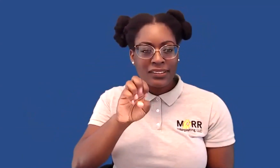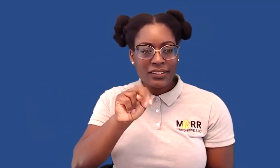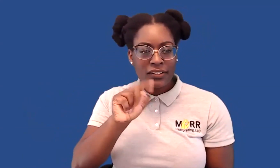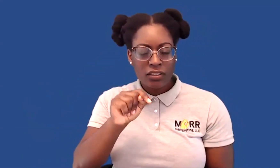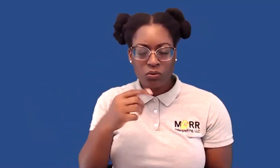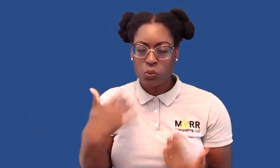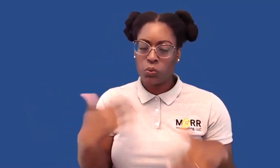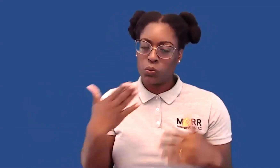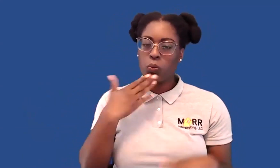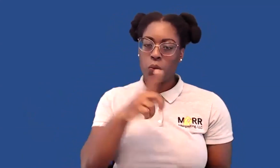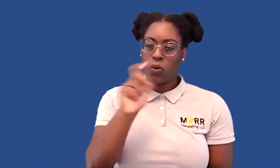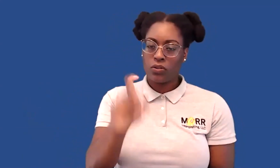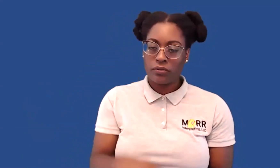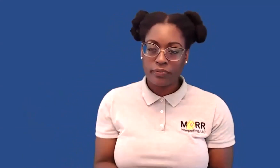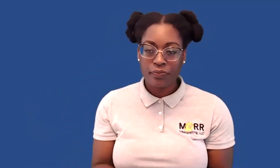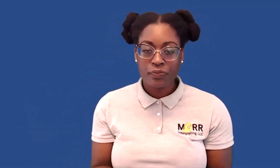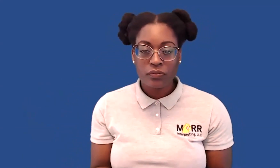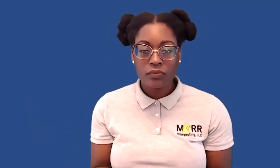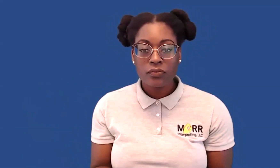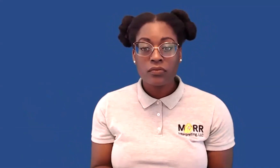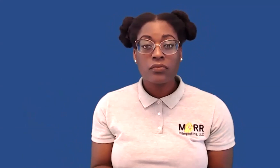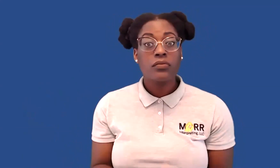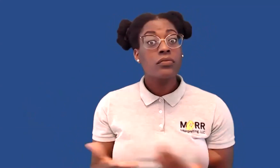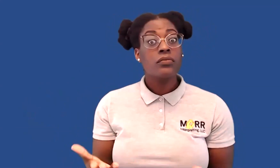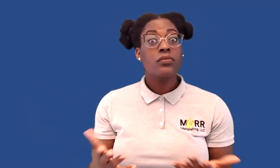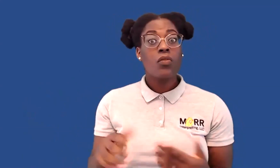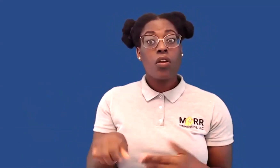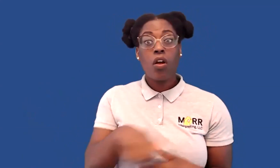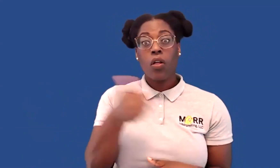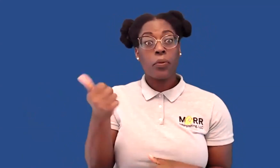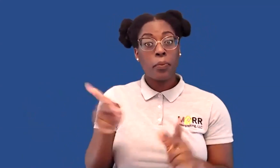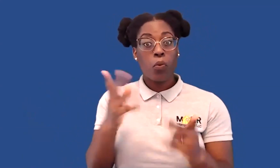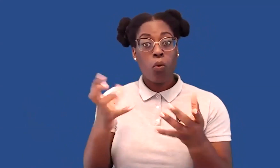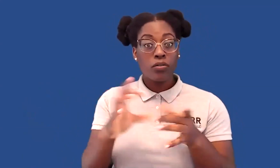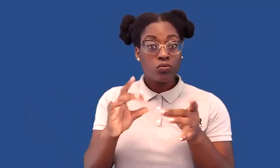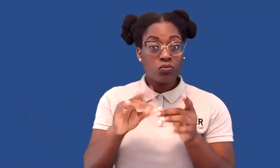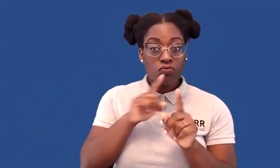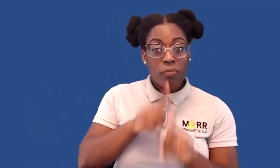Does anyone else have any answers to that question or discussion for it?